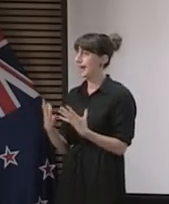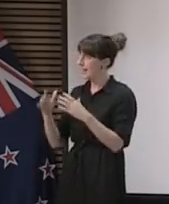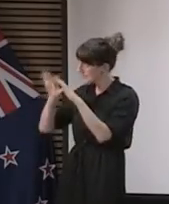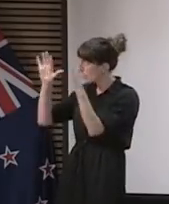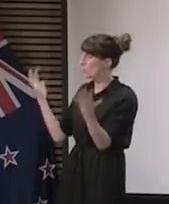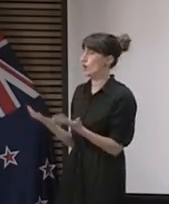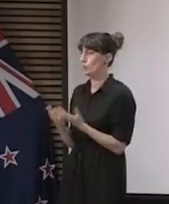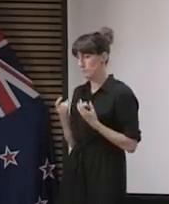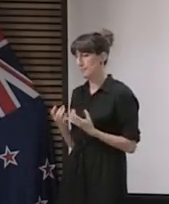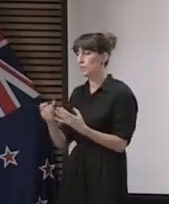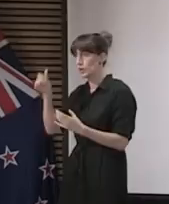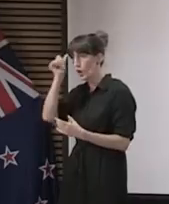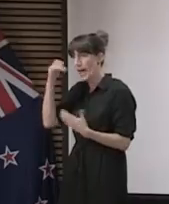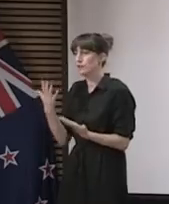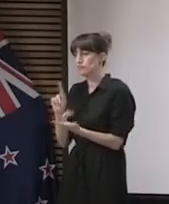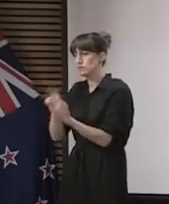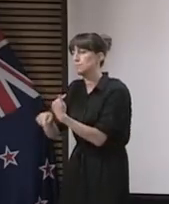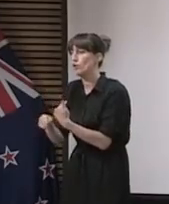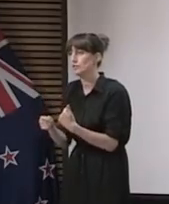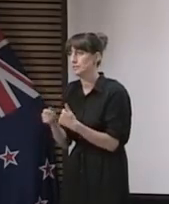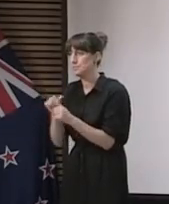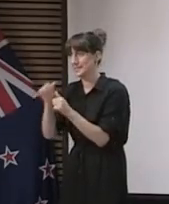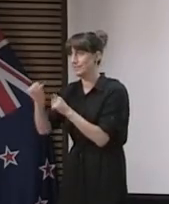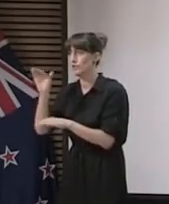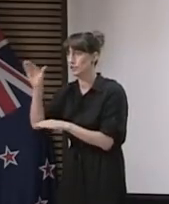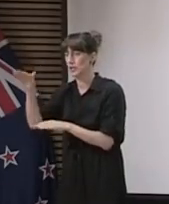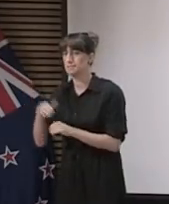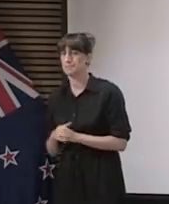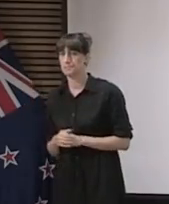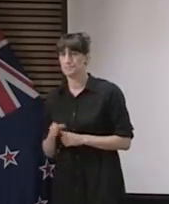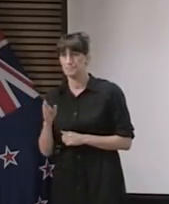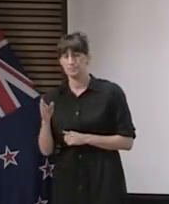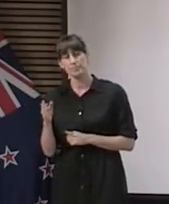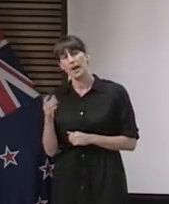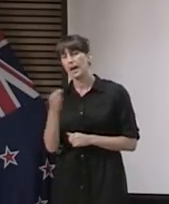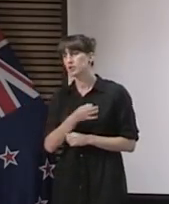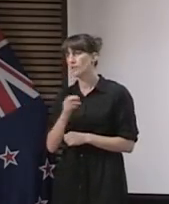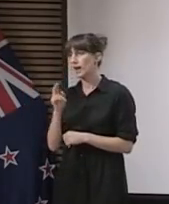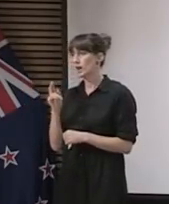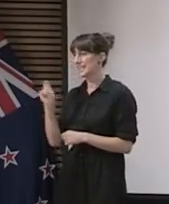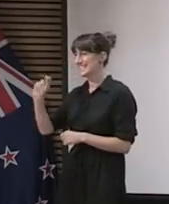Would the governmentconsider putting a cap on howmuch Uber Eats could chargeits restaurants.